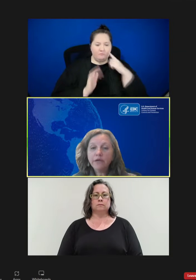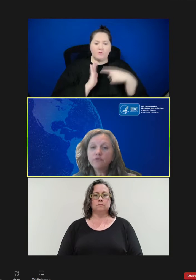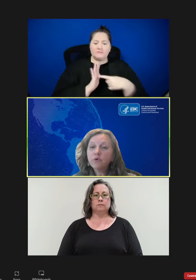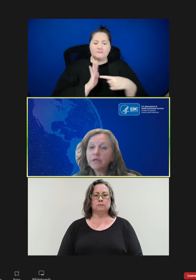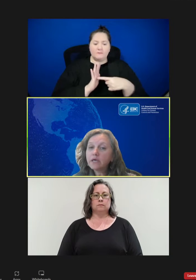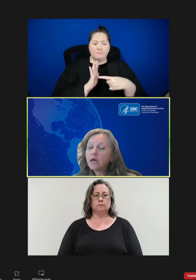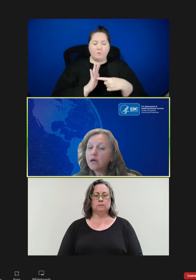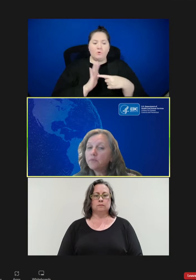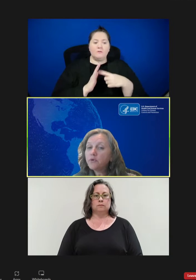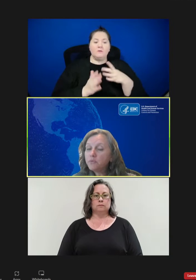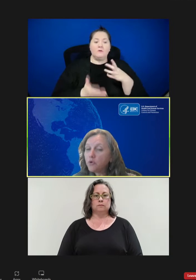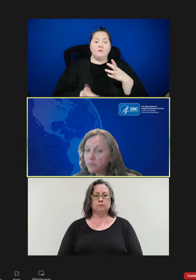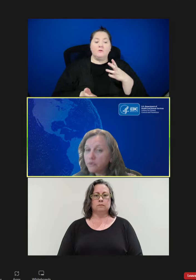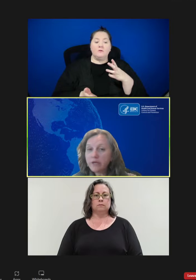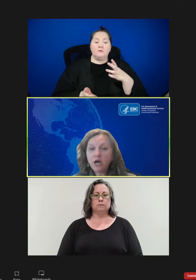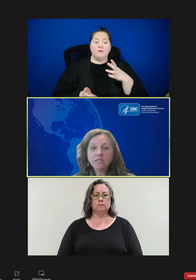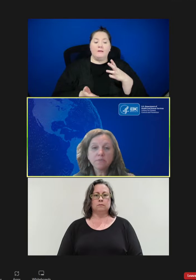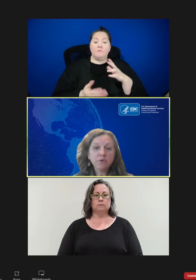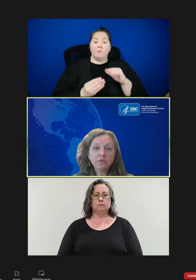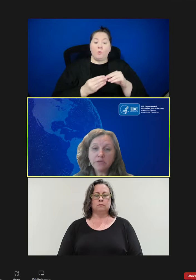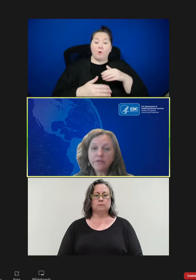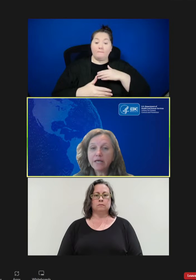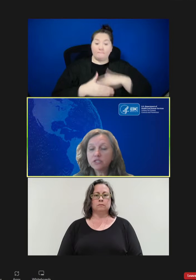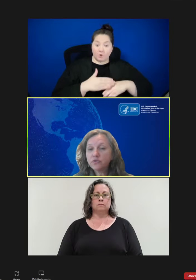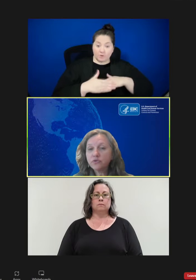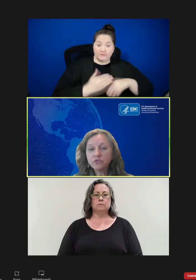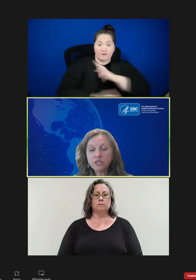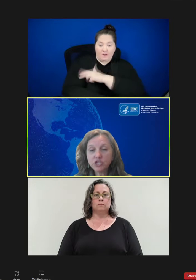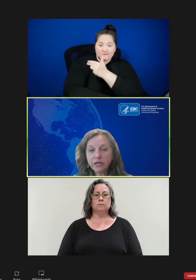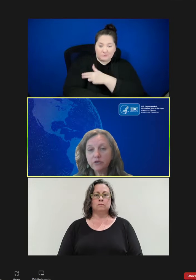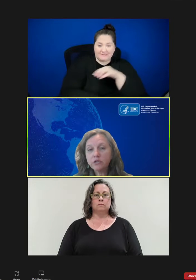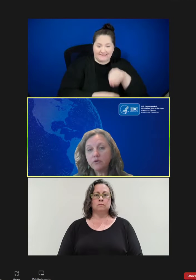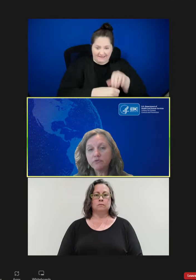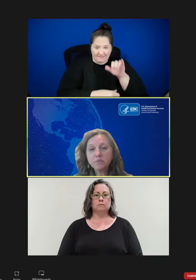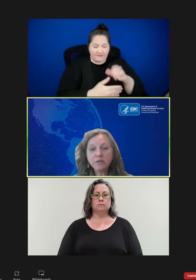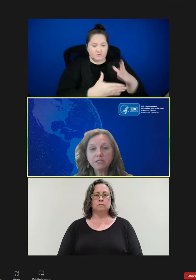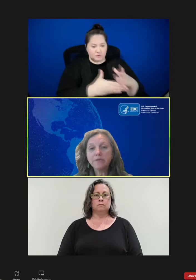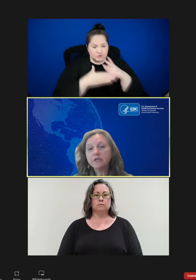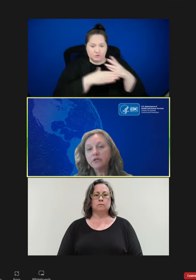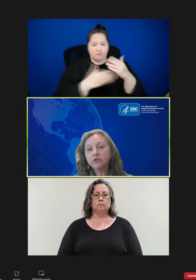enrolling more birthing hospitals in that. So, there's a shared responsibility or a